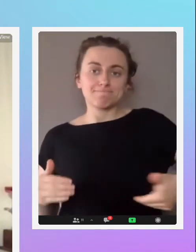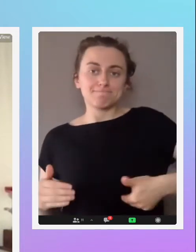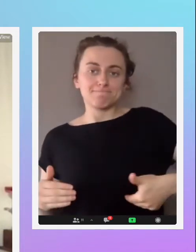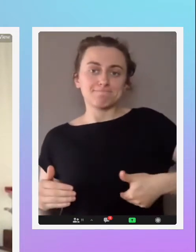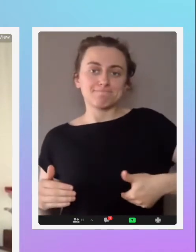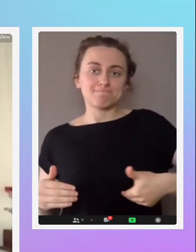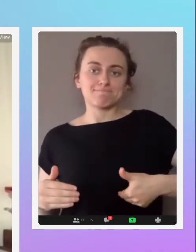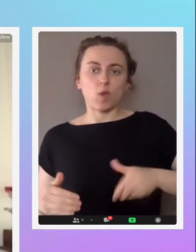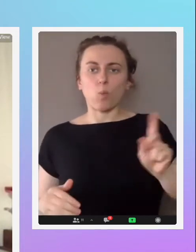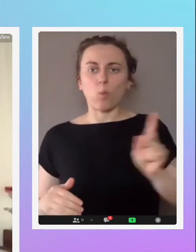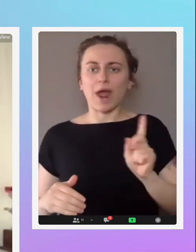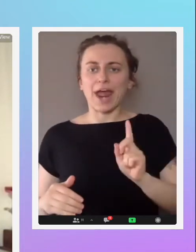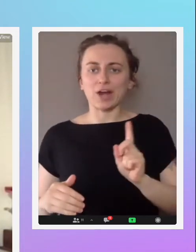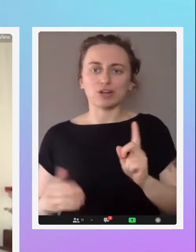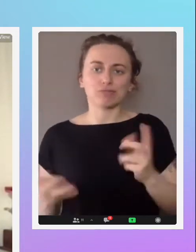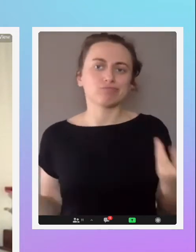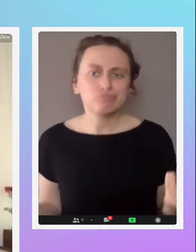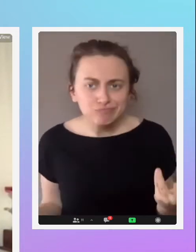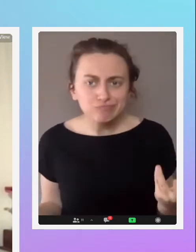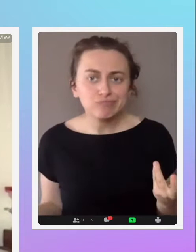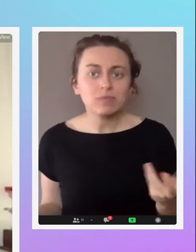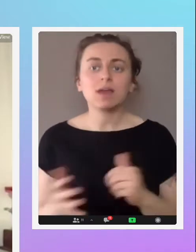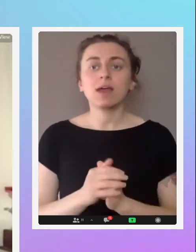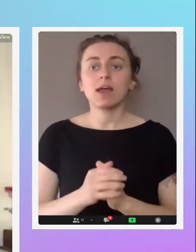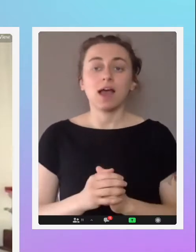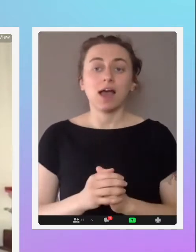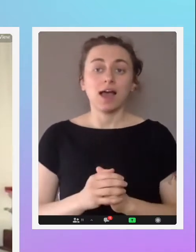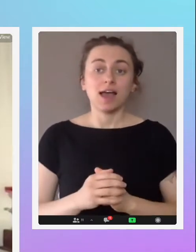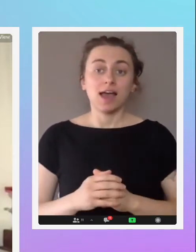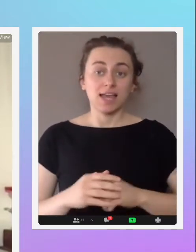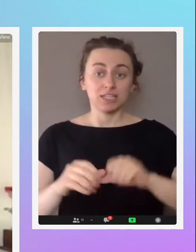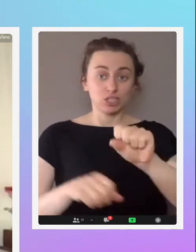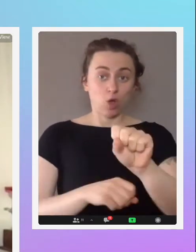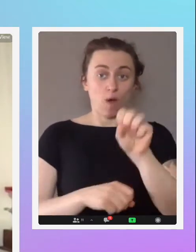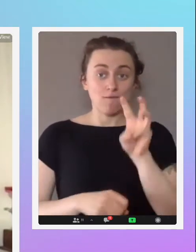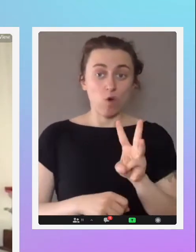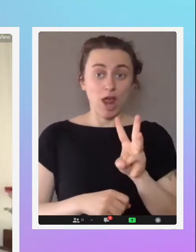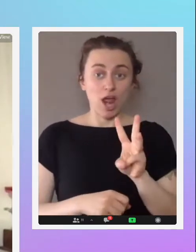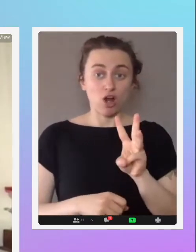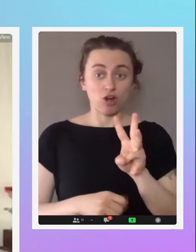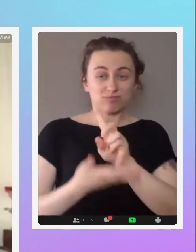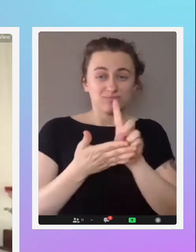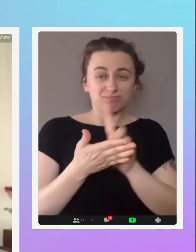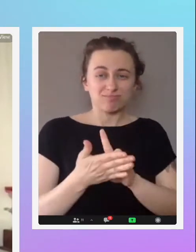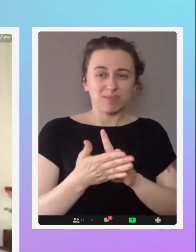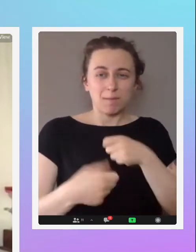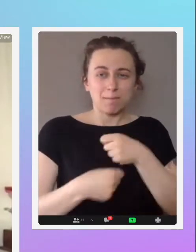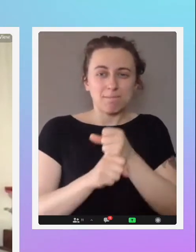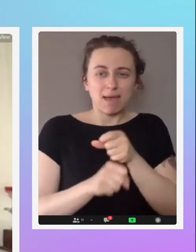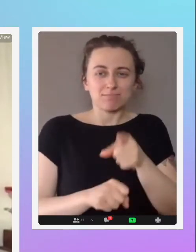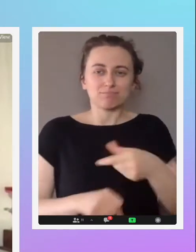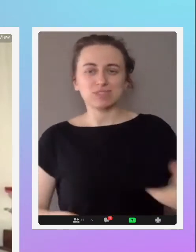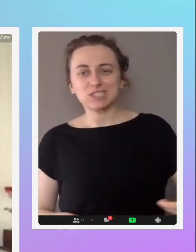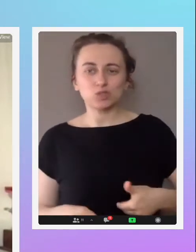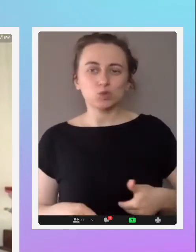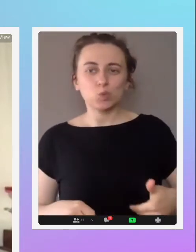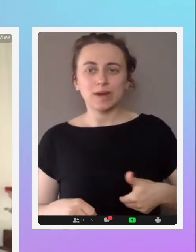And honestly, the design of intuitive software is hard to begin with regardless of whether it's addressing disabilities